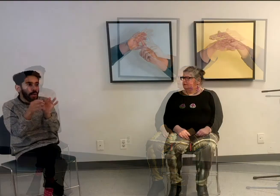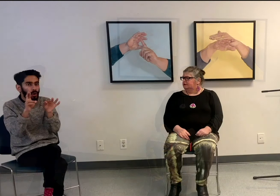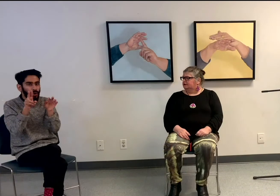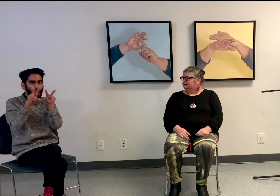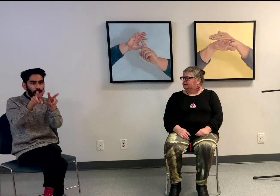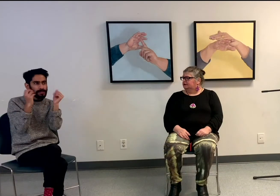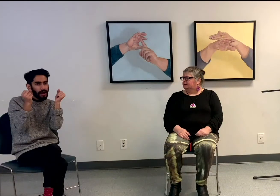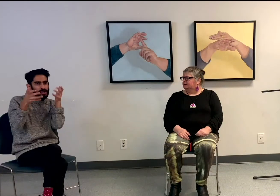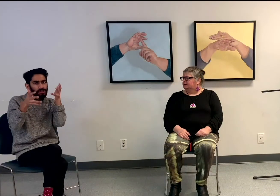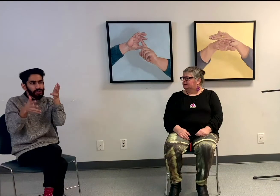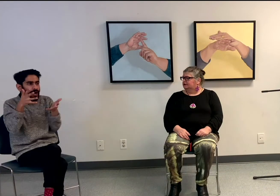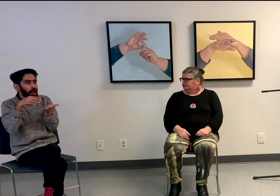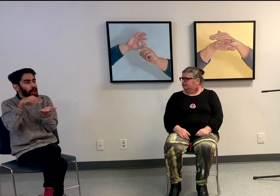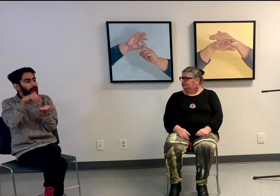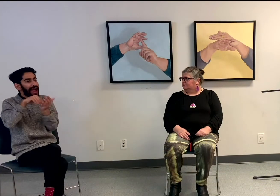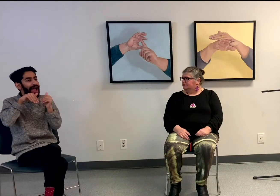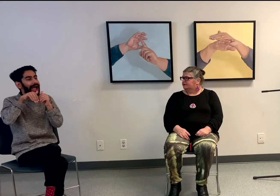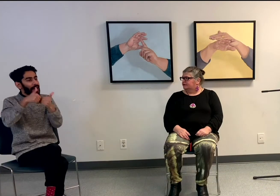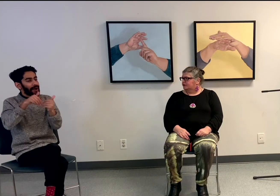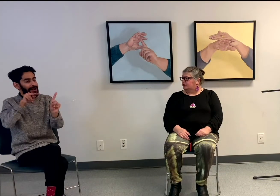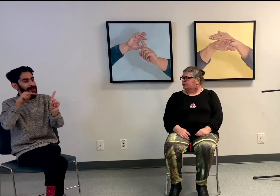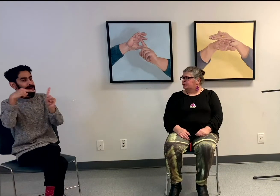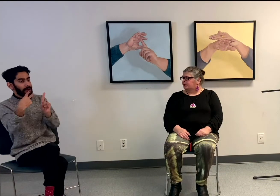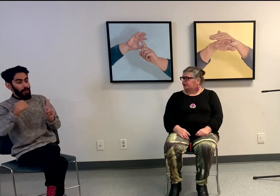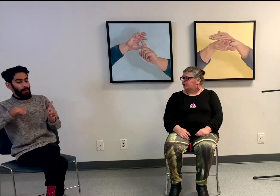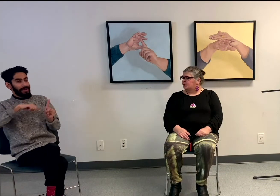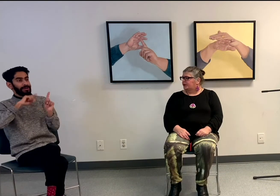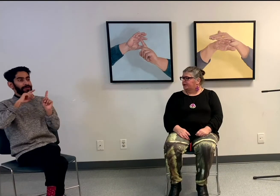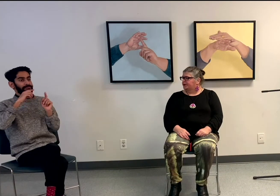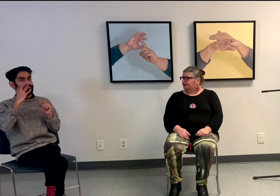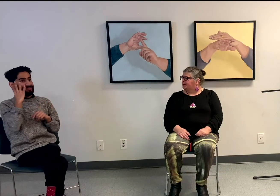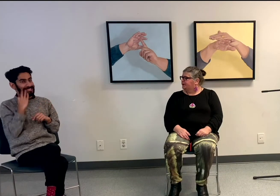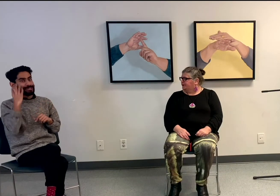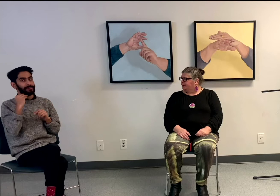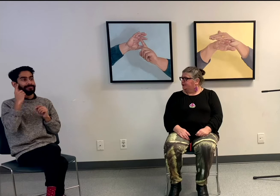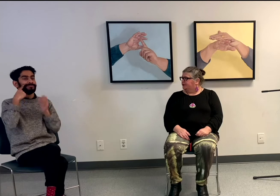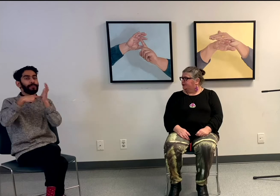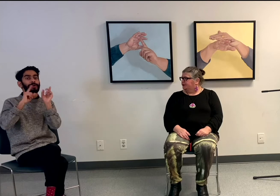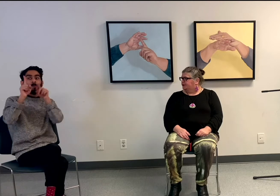see what the experience is, reading the captions rather than having, having a voiceover on the, on the film.